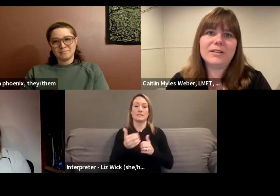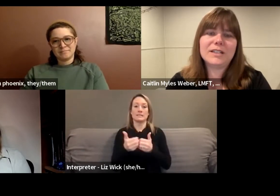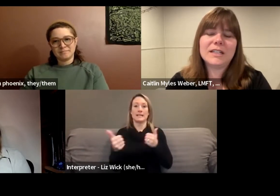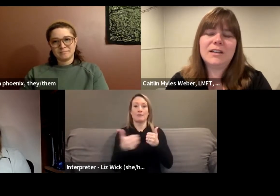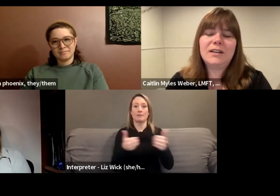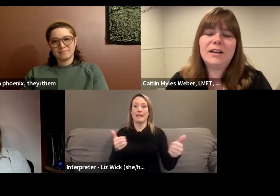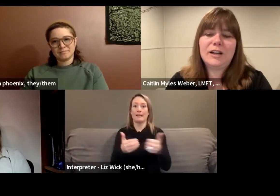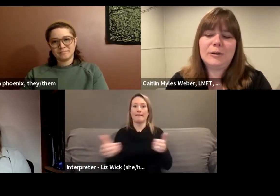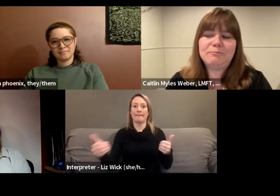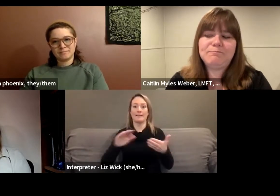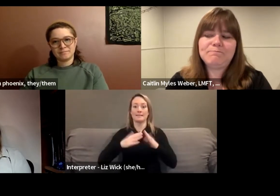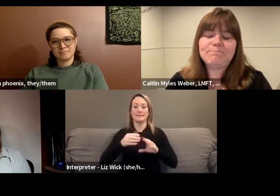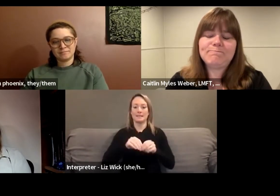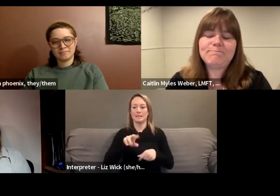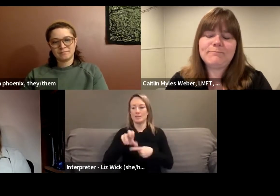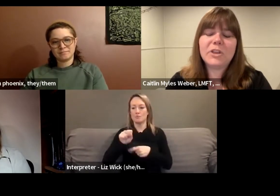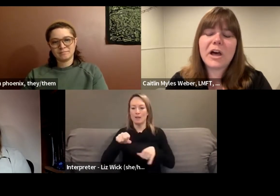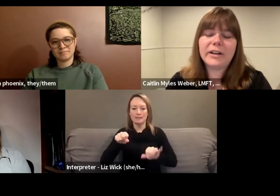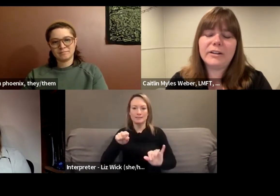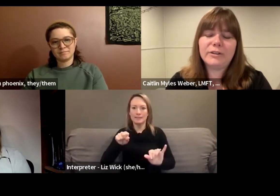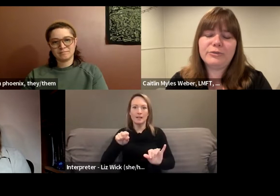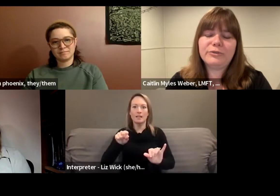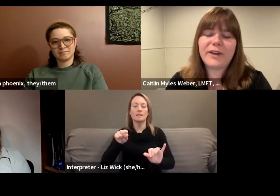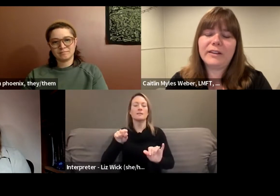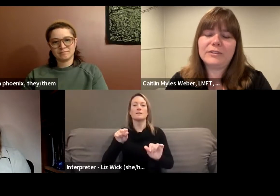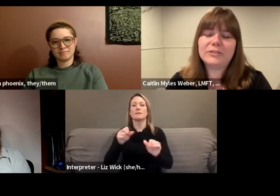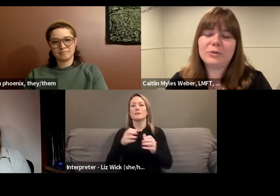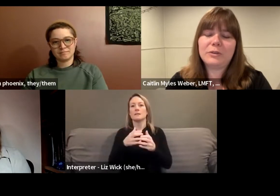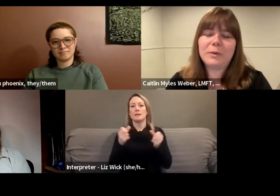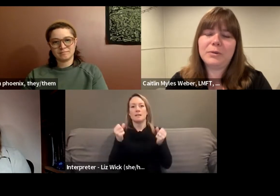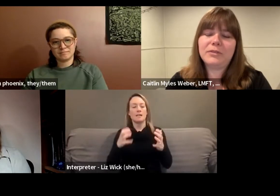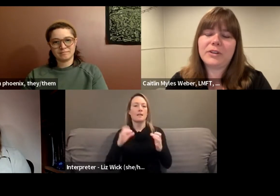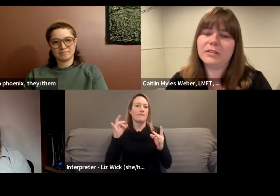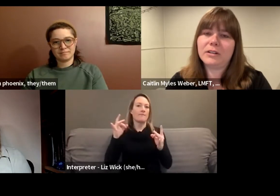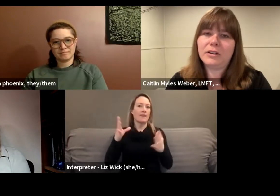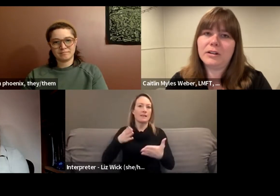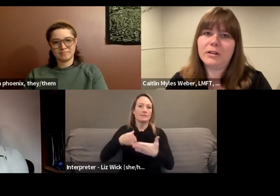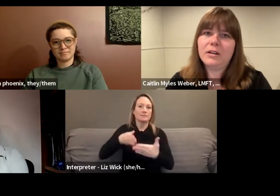and lot of violence towards people of color,